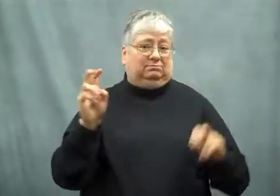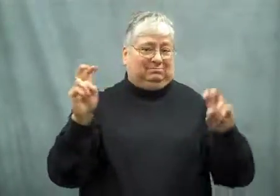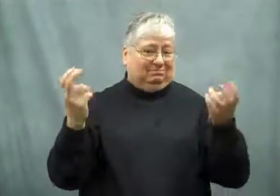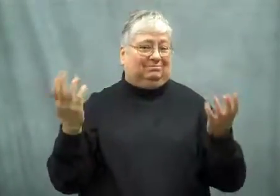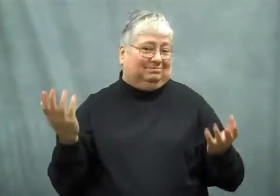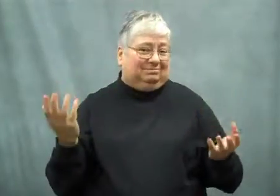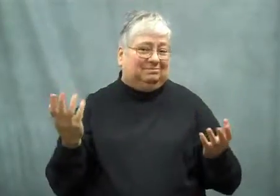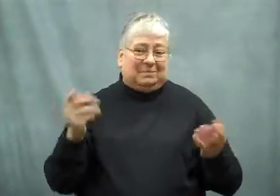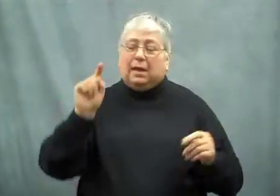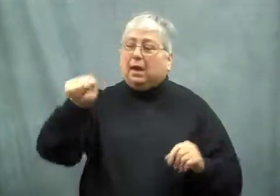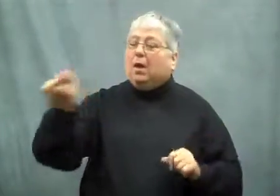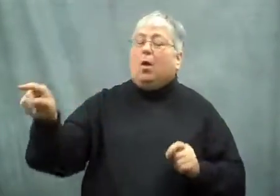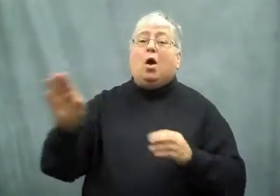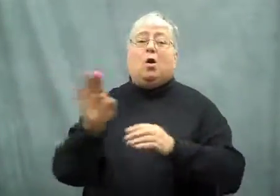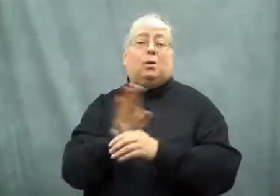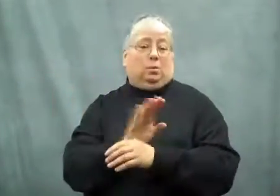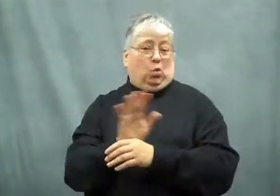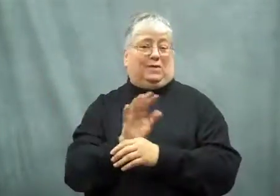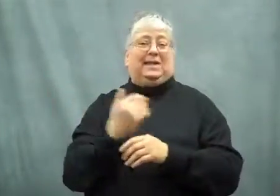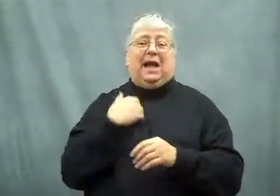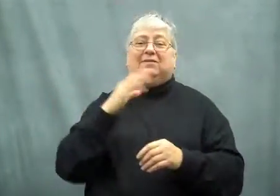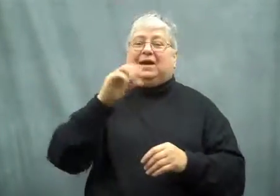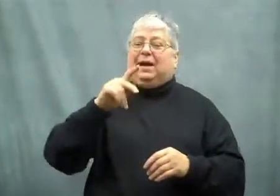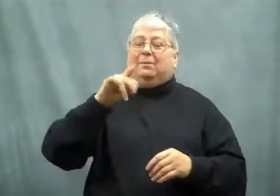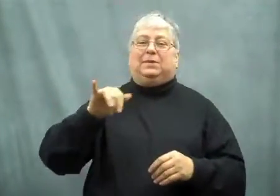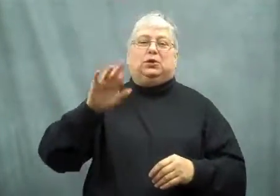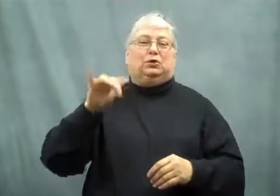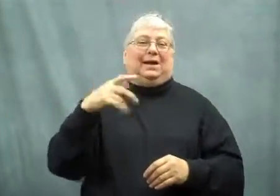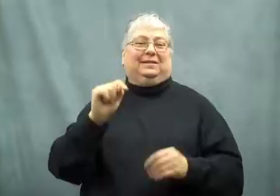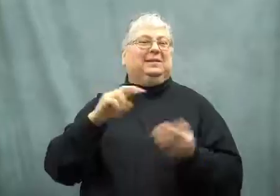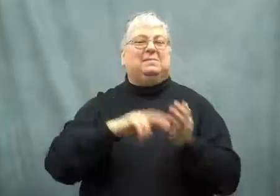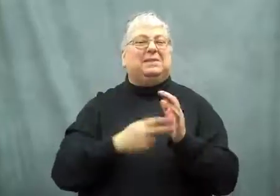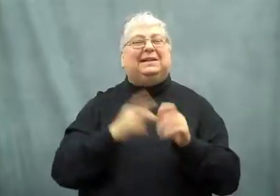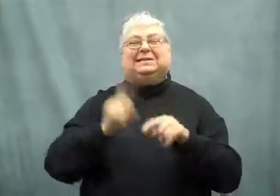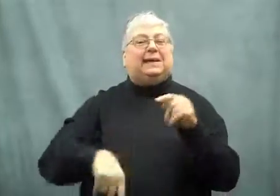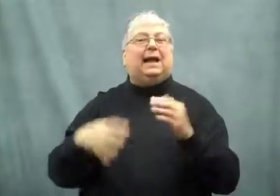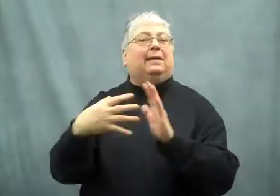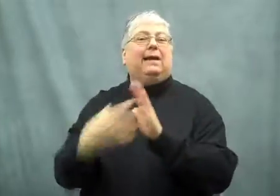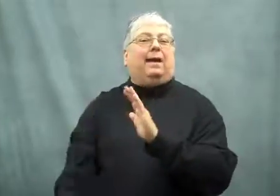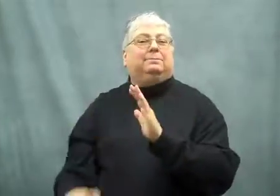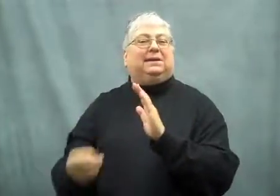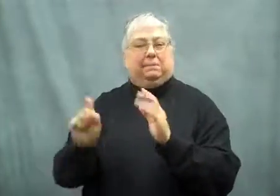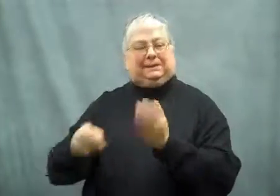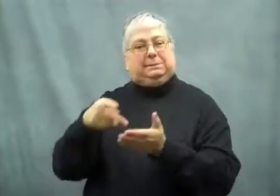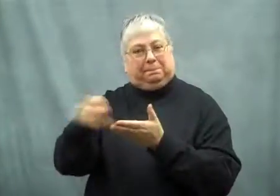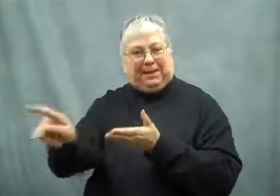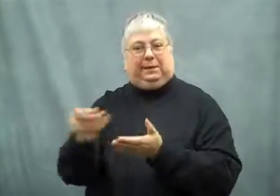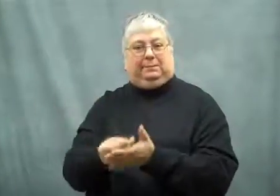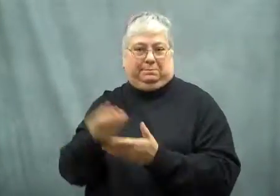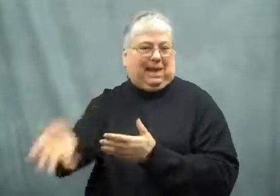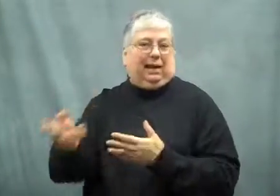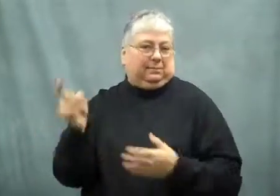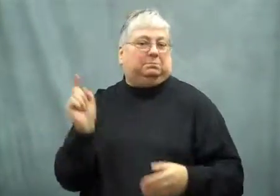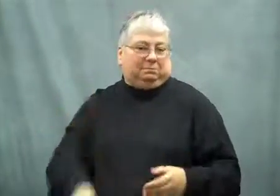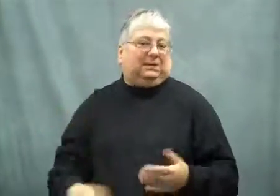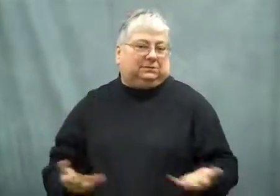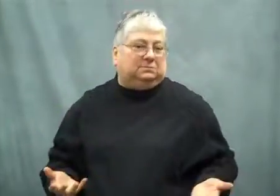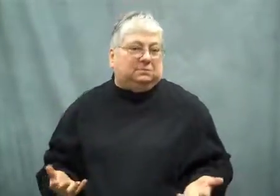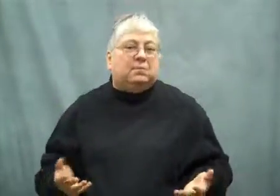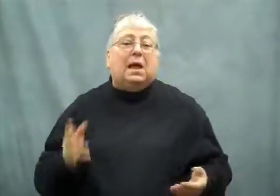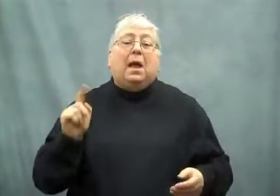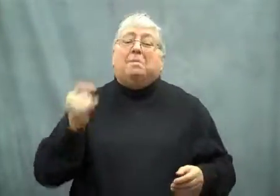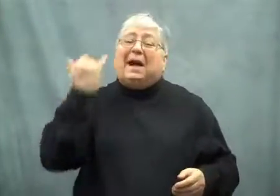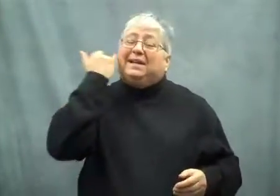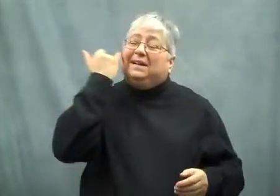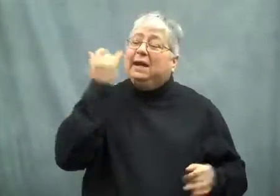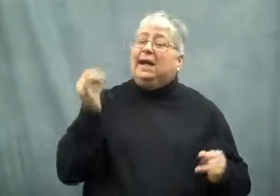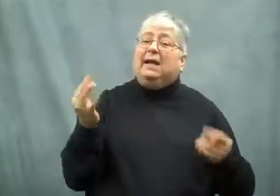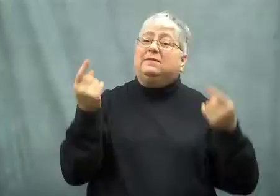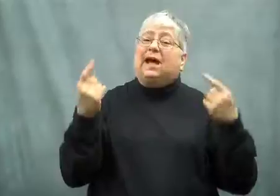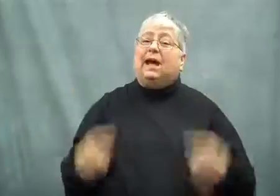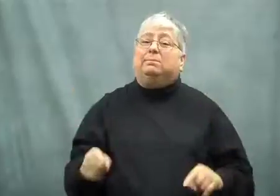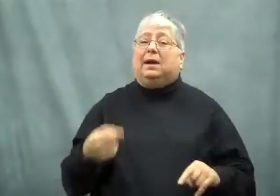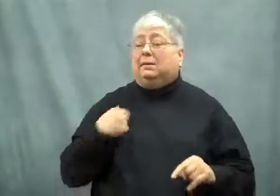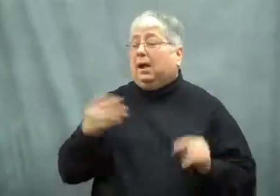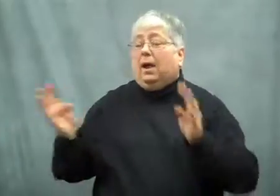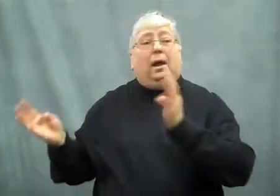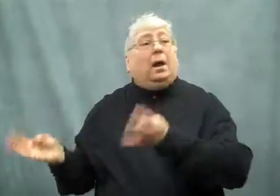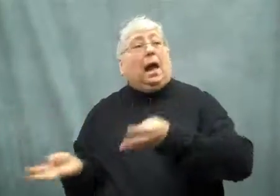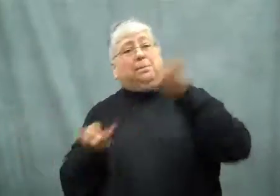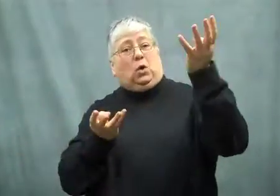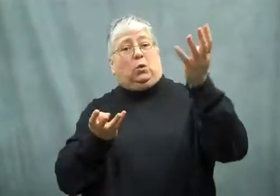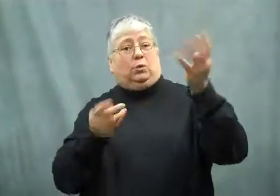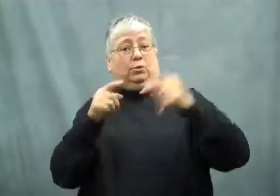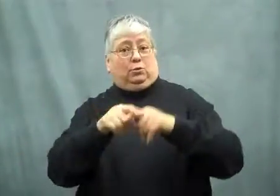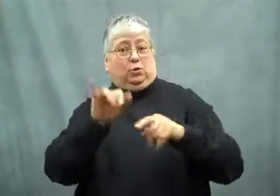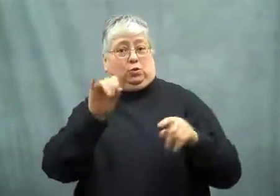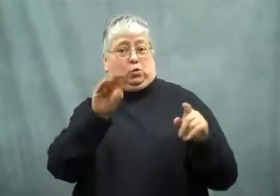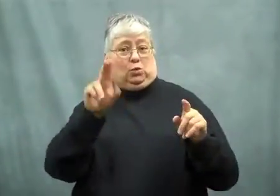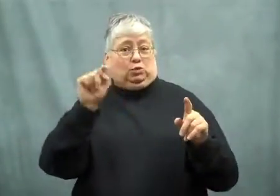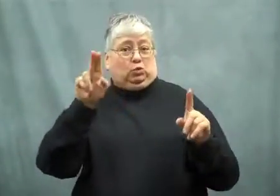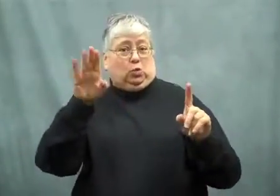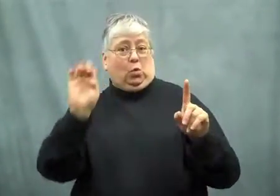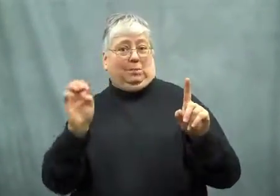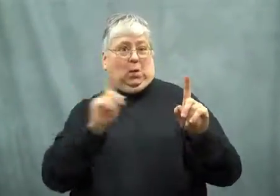Movies have copyrights, which means they can't be copied, they must be purchased.